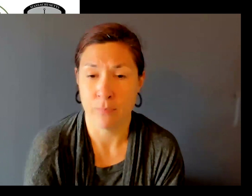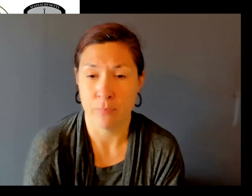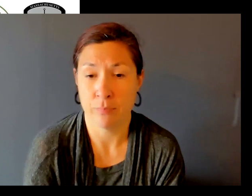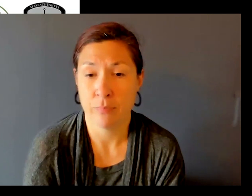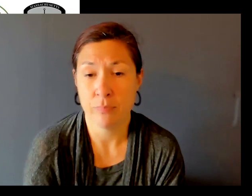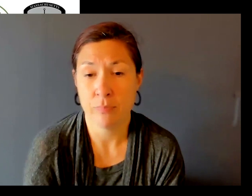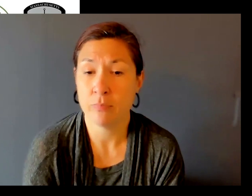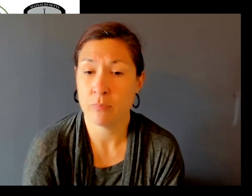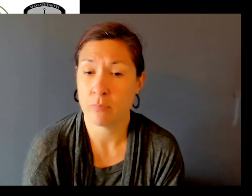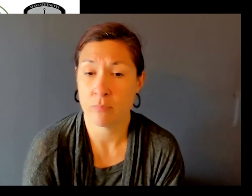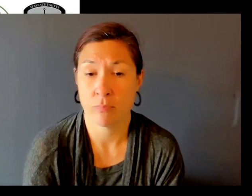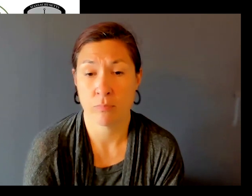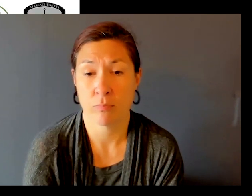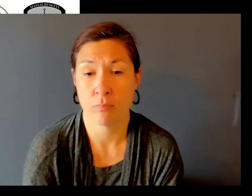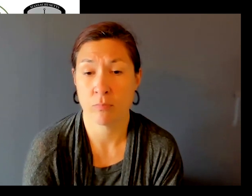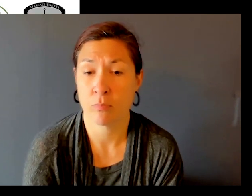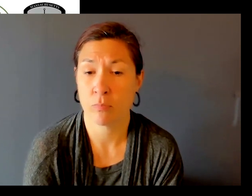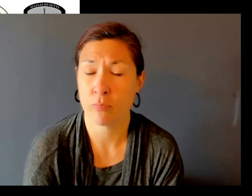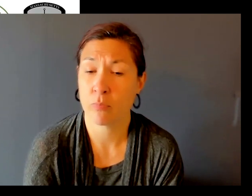(Spanish interpreter introducing themself.)